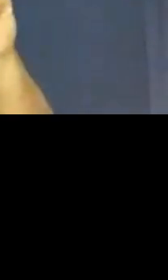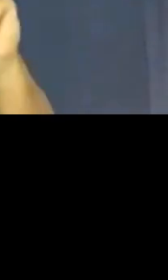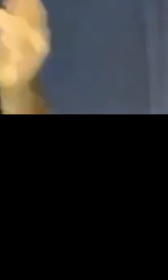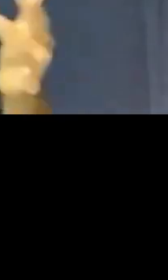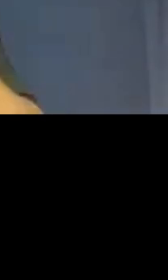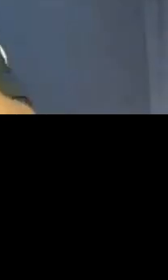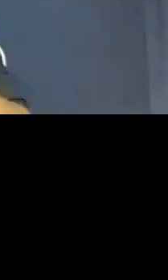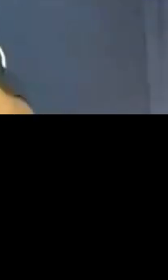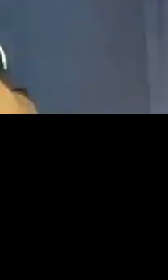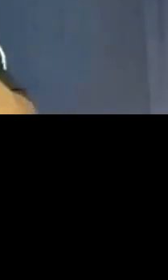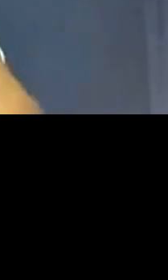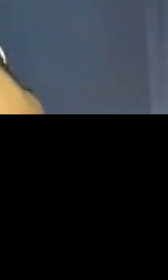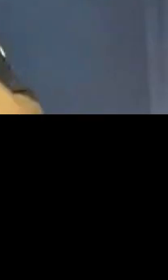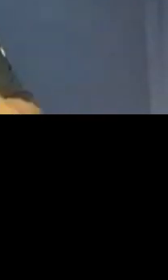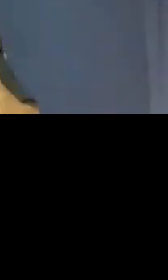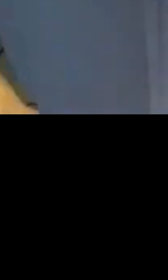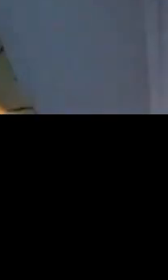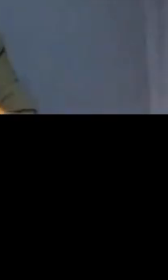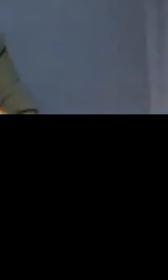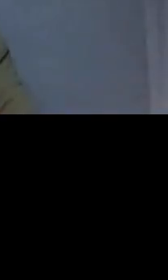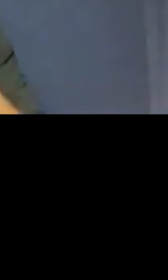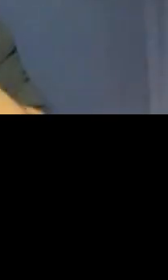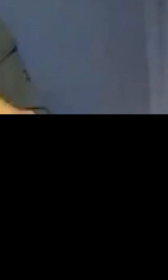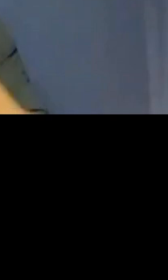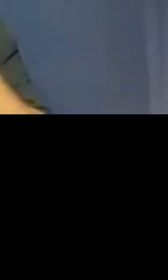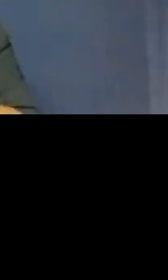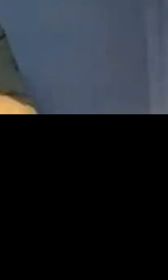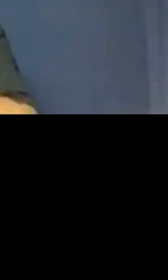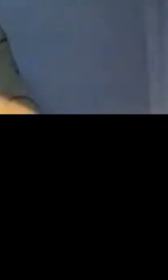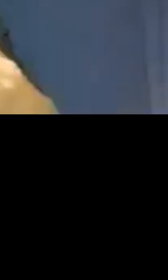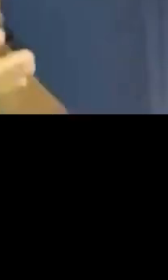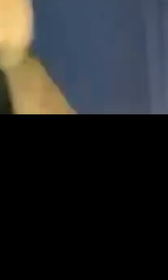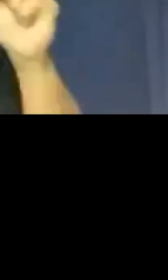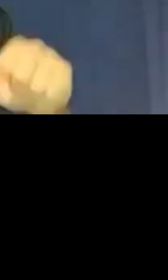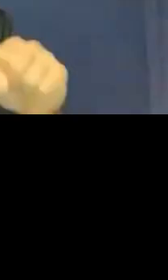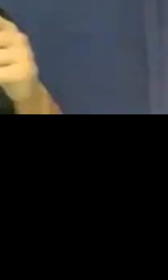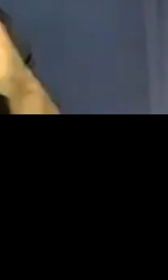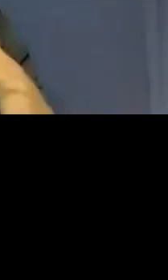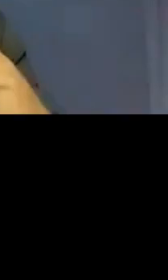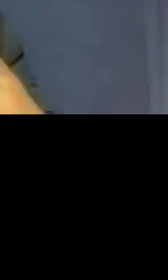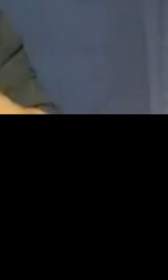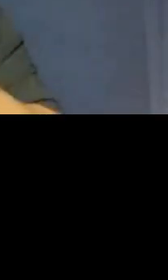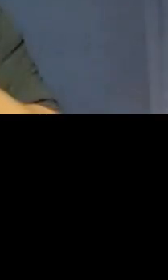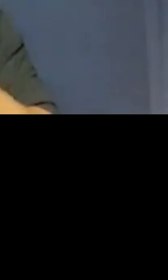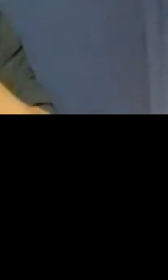And we can help you help your subgrantee. It will make it much more manageable for our very small team.